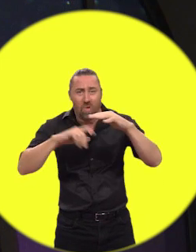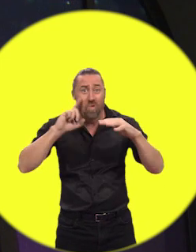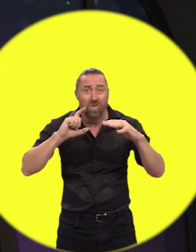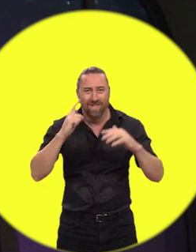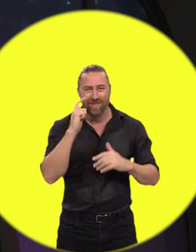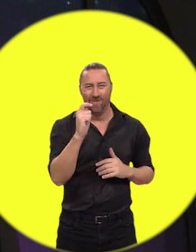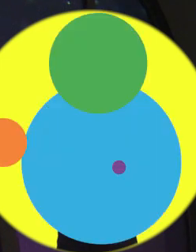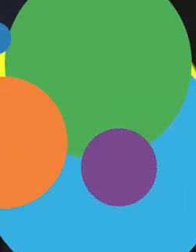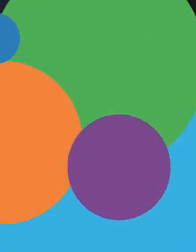See you soon.